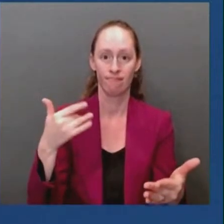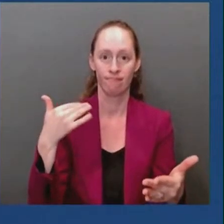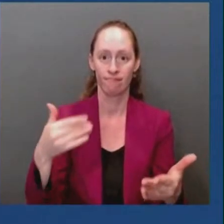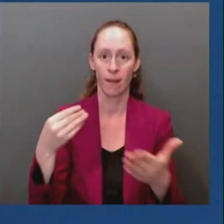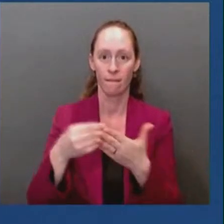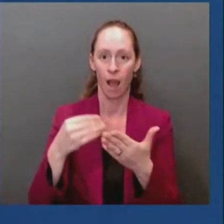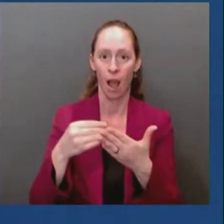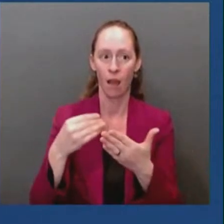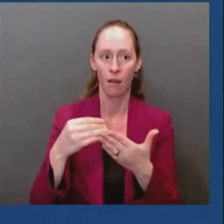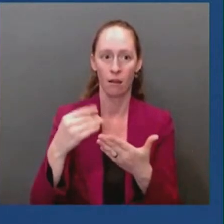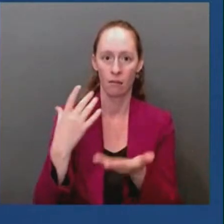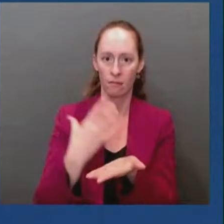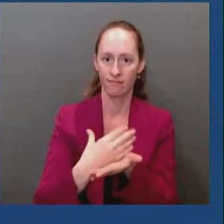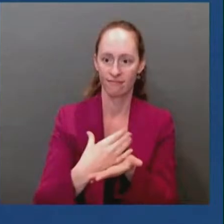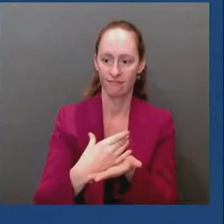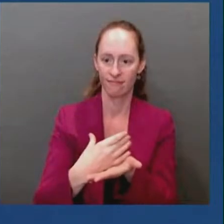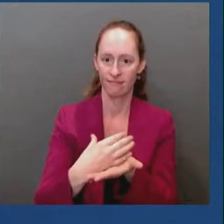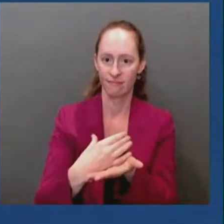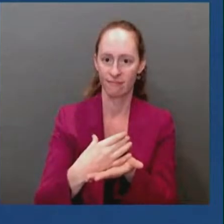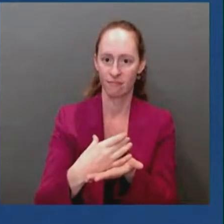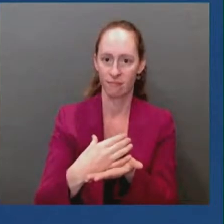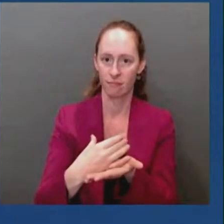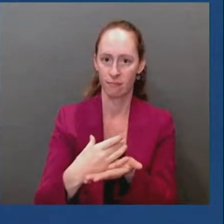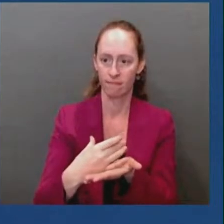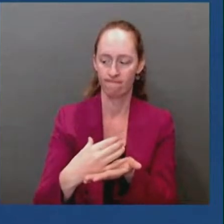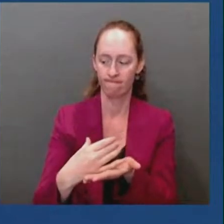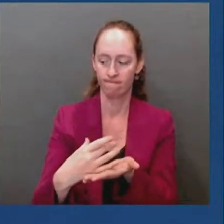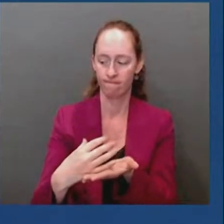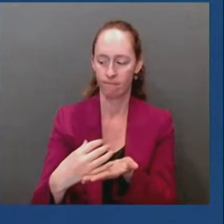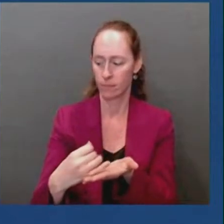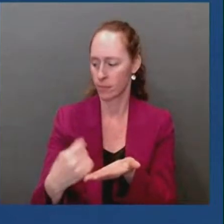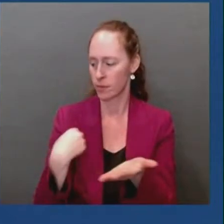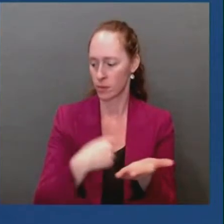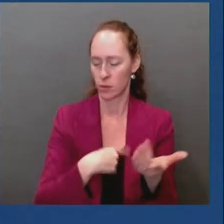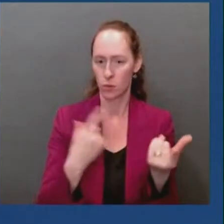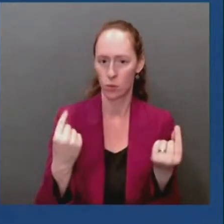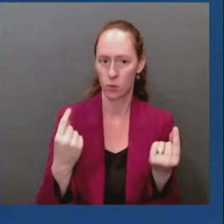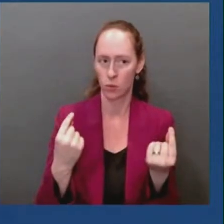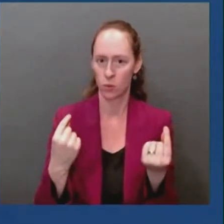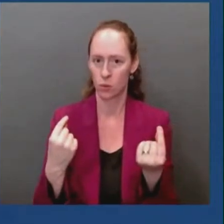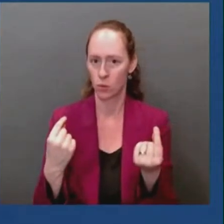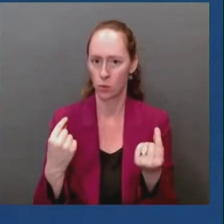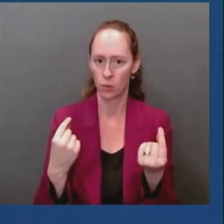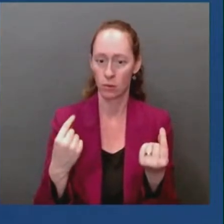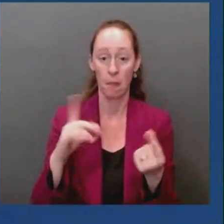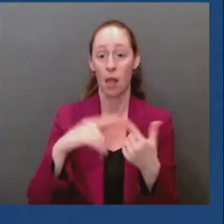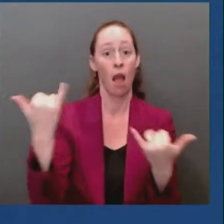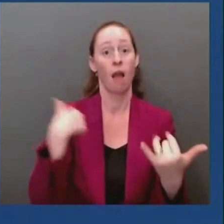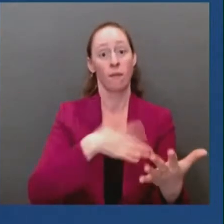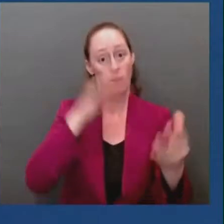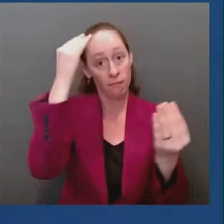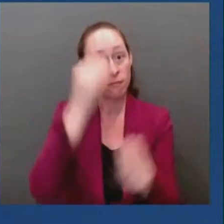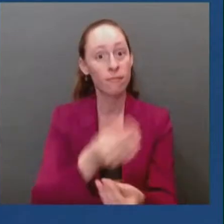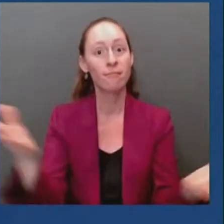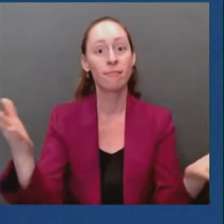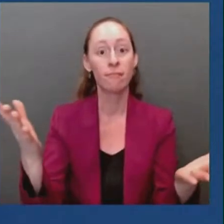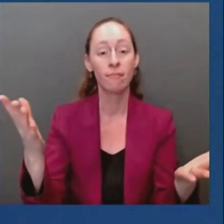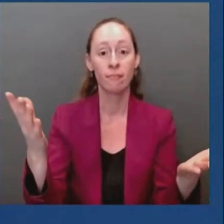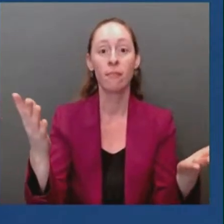YOU GET FEWER AND FEWER RESOURCES AND FEWER AND FEWER RESOURCES IN YOUR POCKET. BUT WILL BE ARE ANNOUNCING